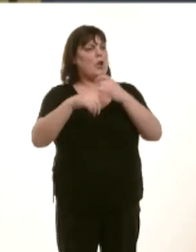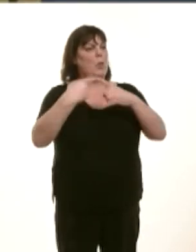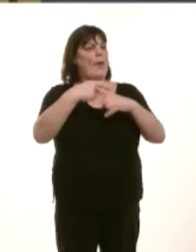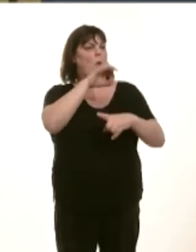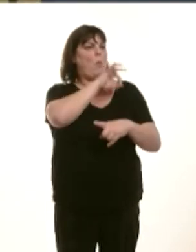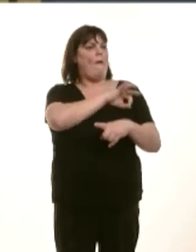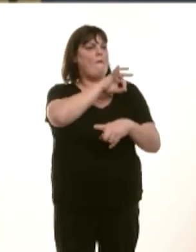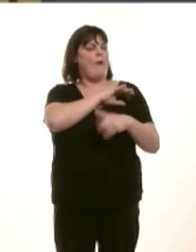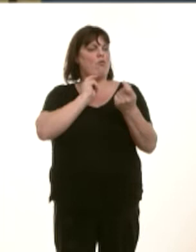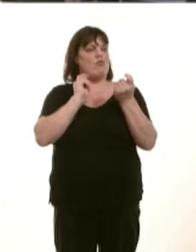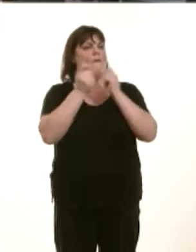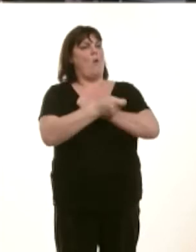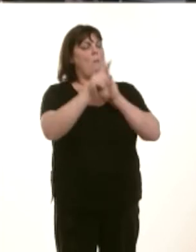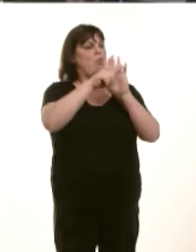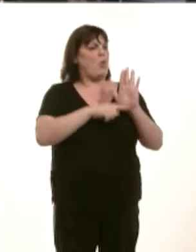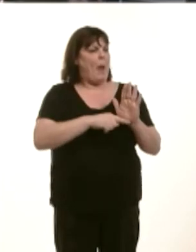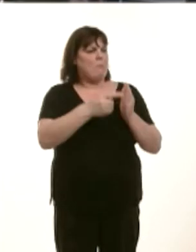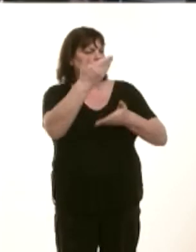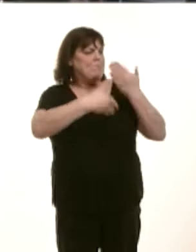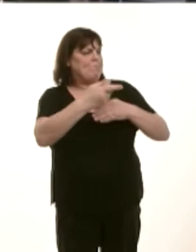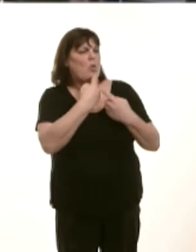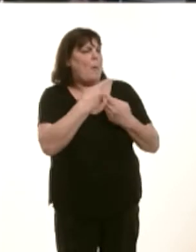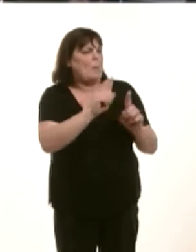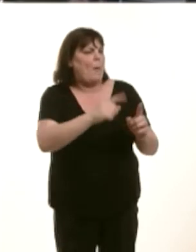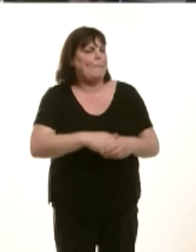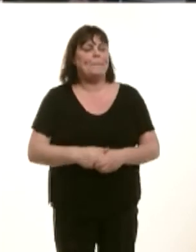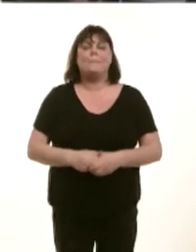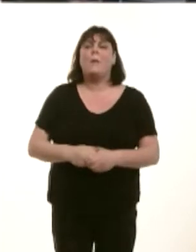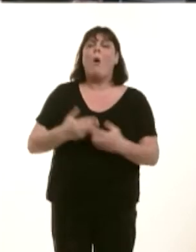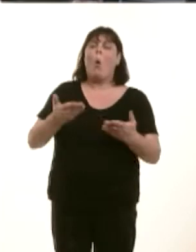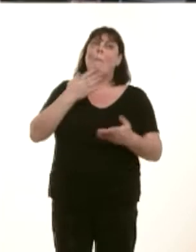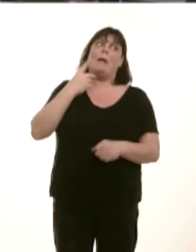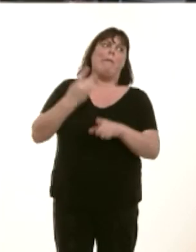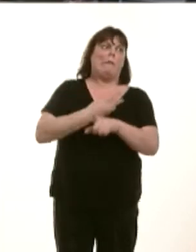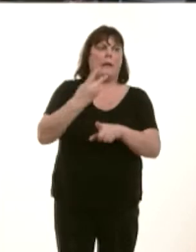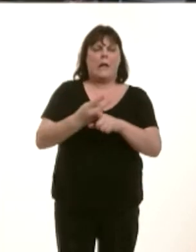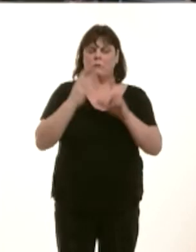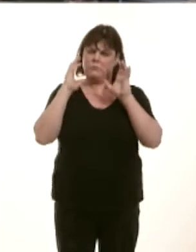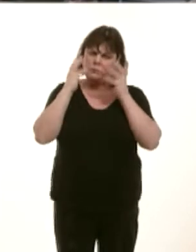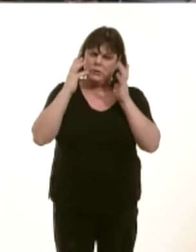Carwyn Jones: Well, we have repeatedly expressed our concern about the UK Governmentís welfare